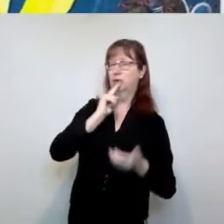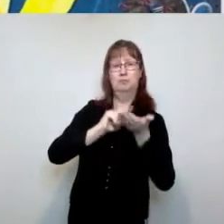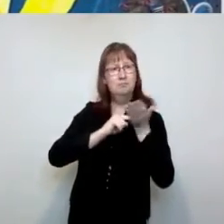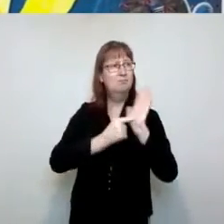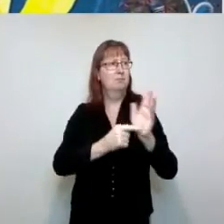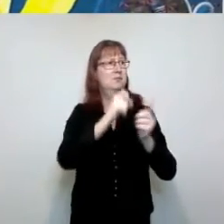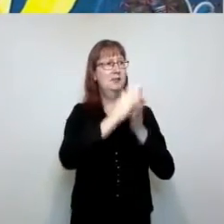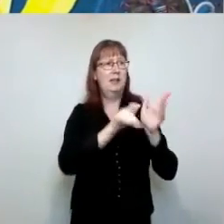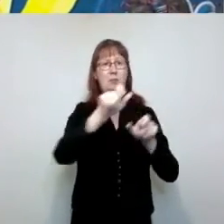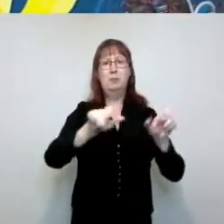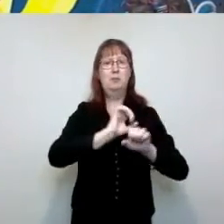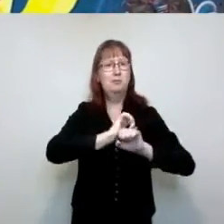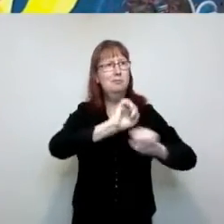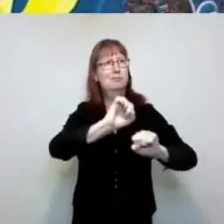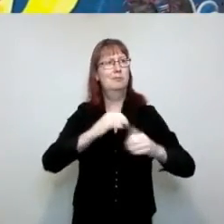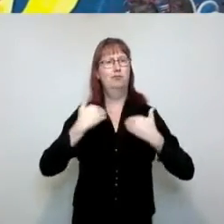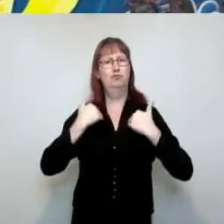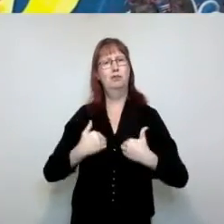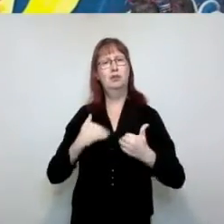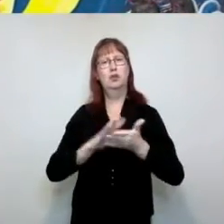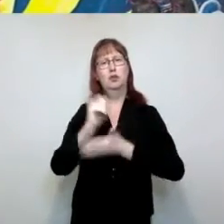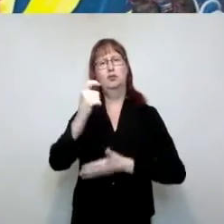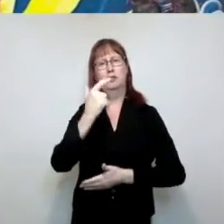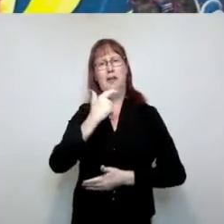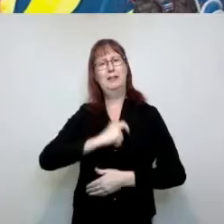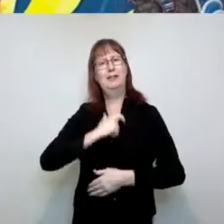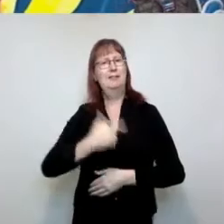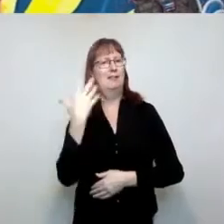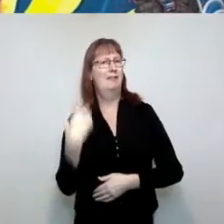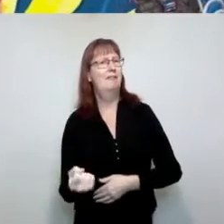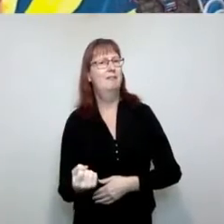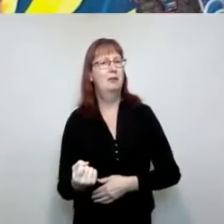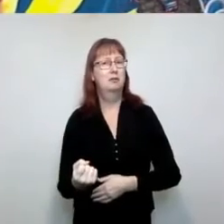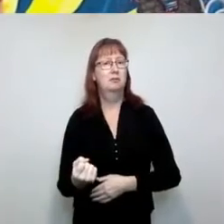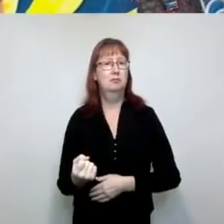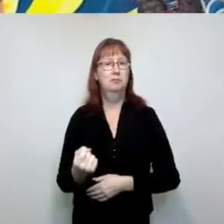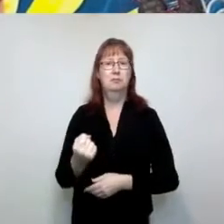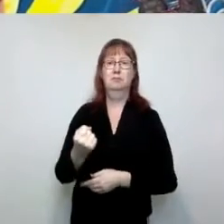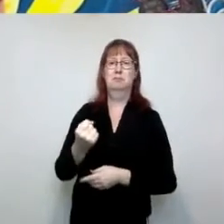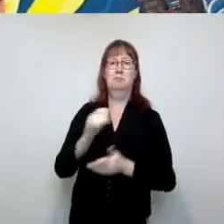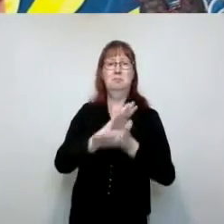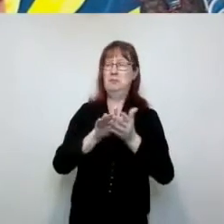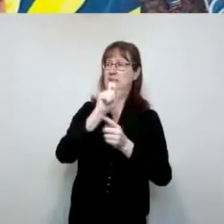and defying expectations. These events demonstrated that disabled people